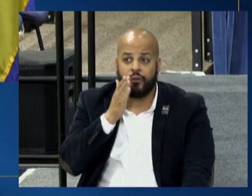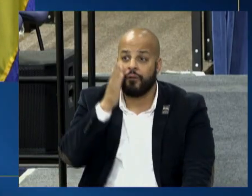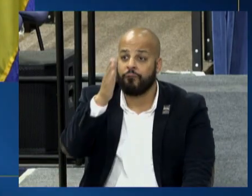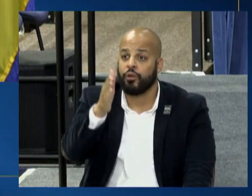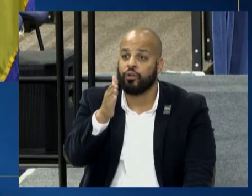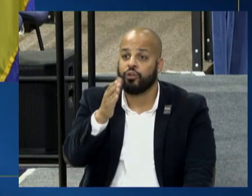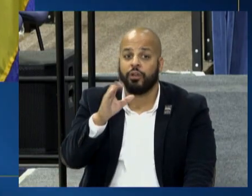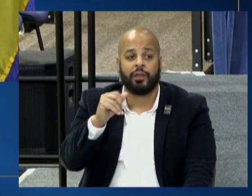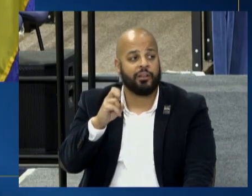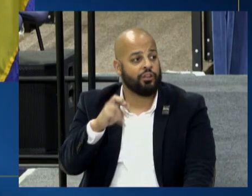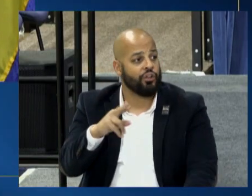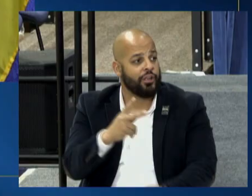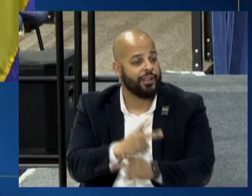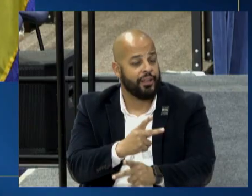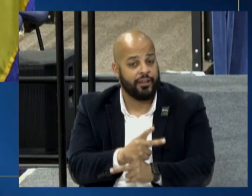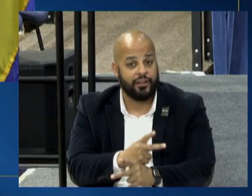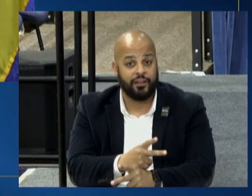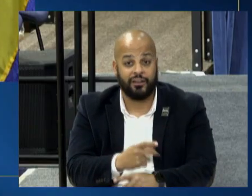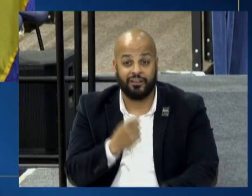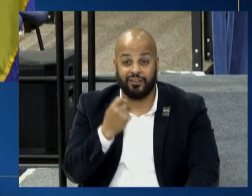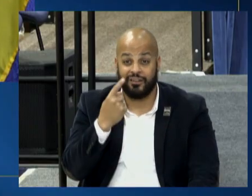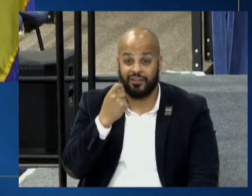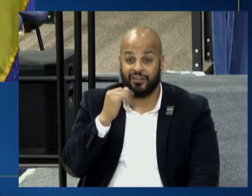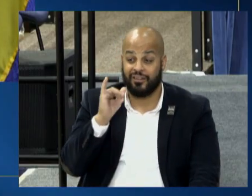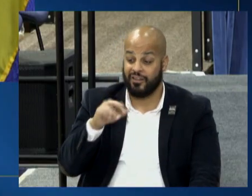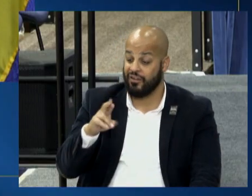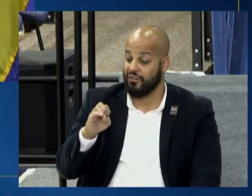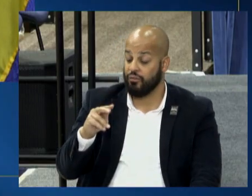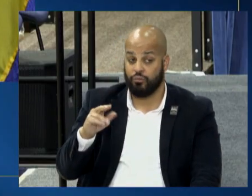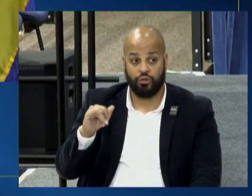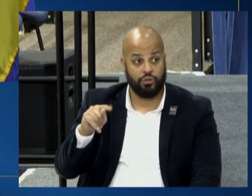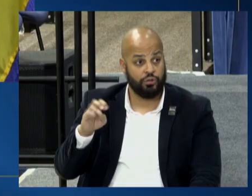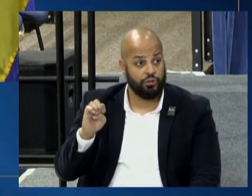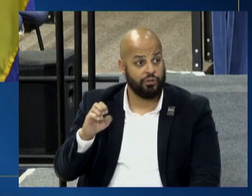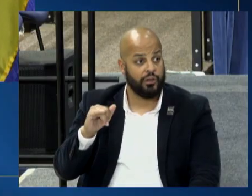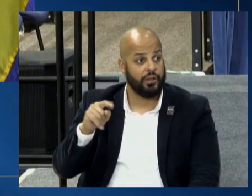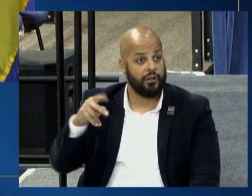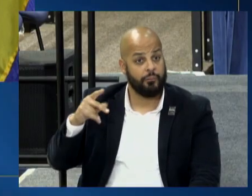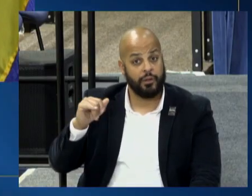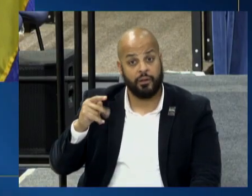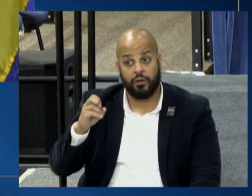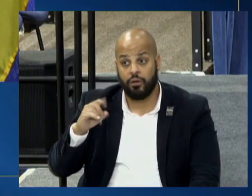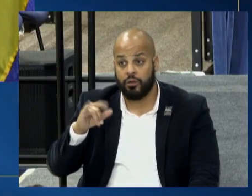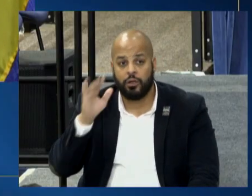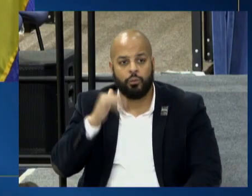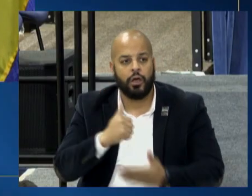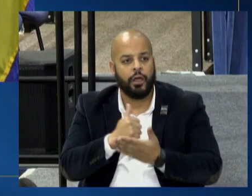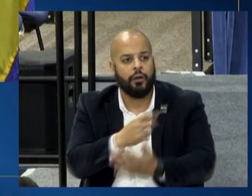something as simple as remote review of pathology slides can help a patient get to a cure faster,